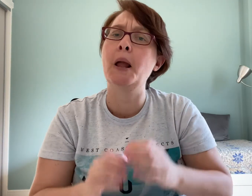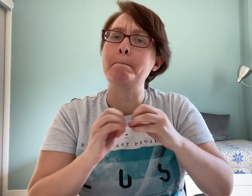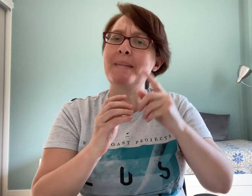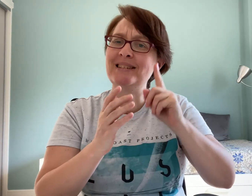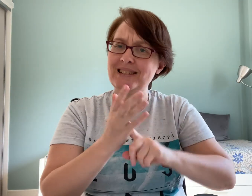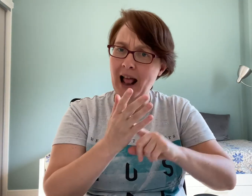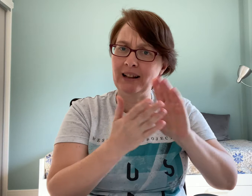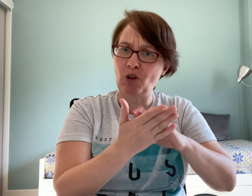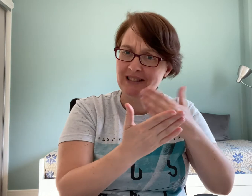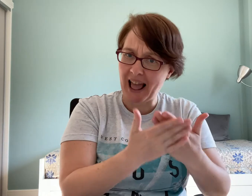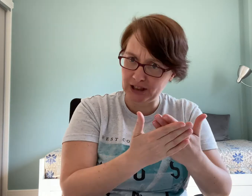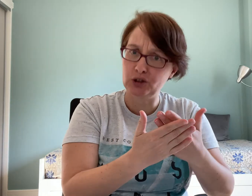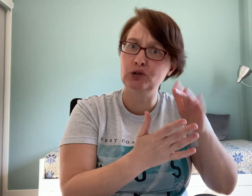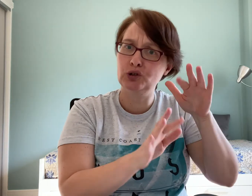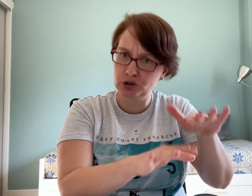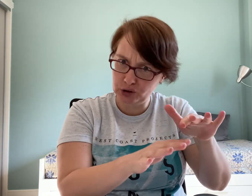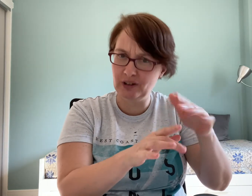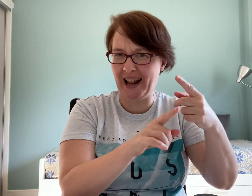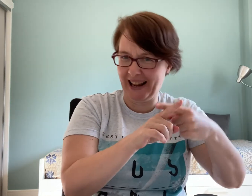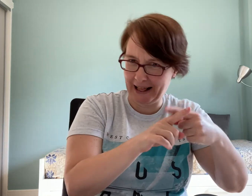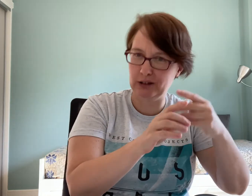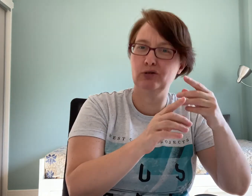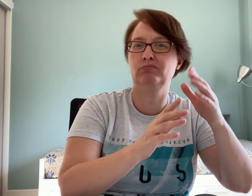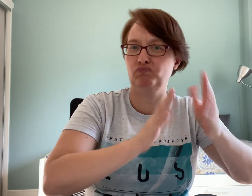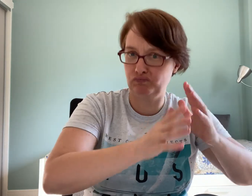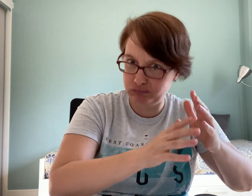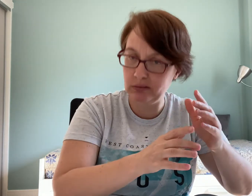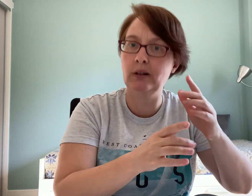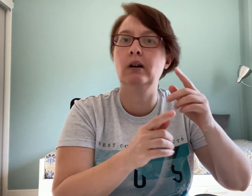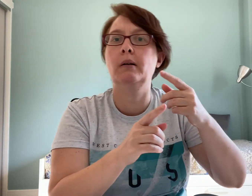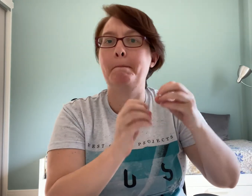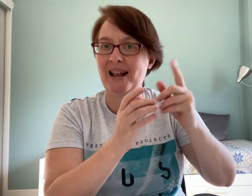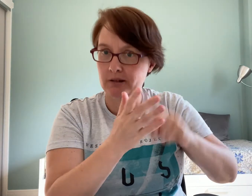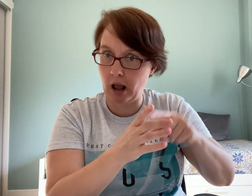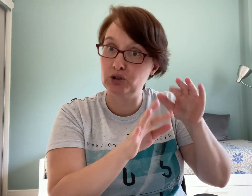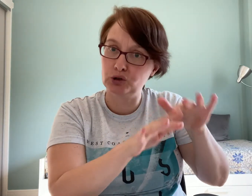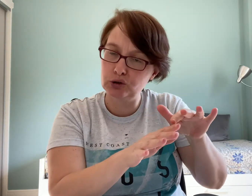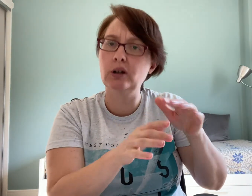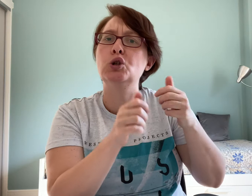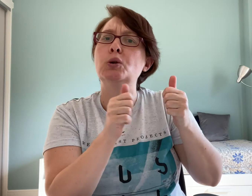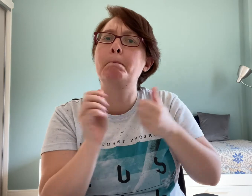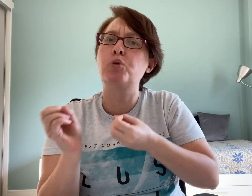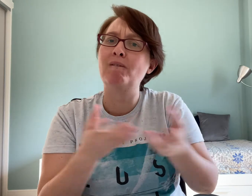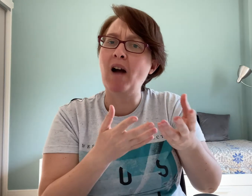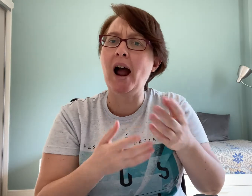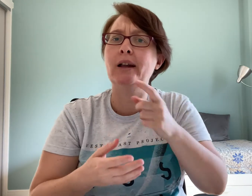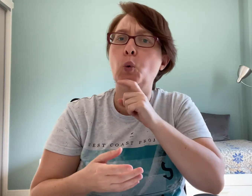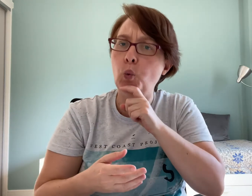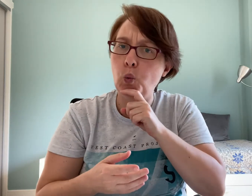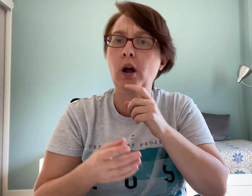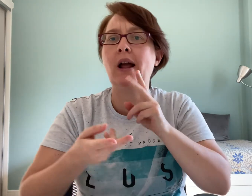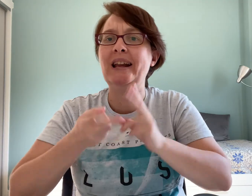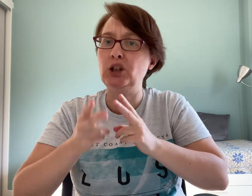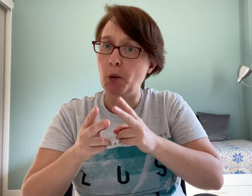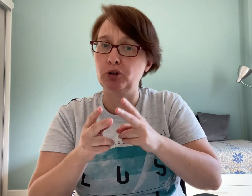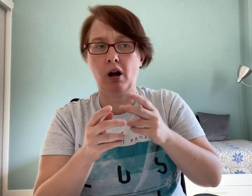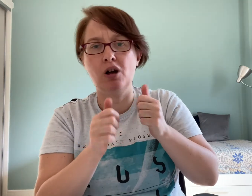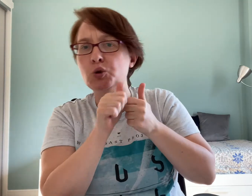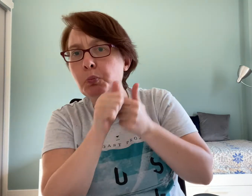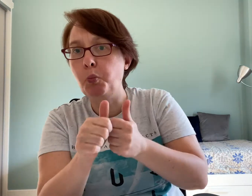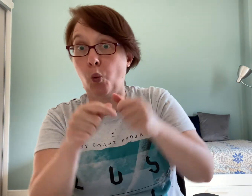BSL / English translation will be available for this event provided by BSL interpreters who will support this event.